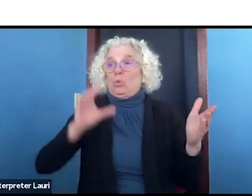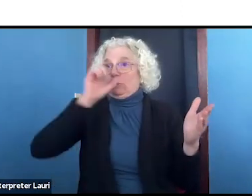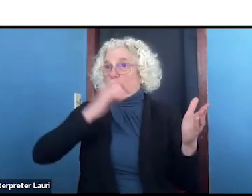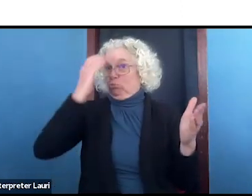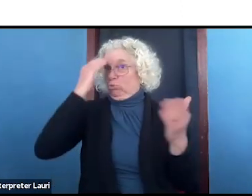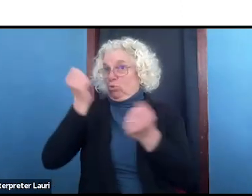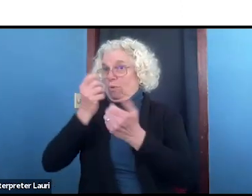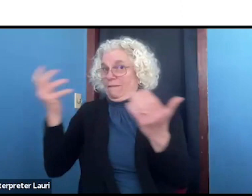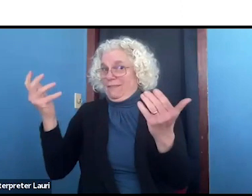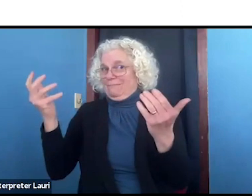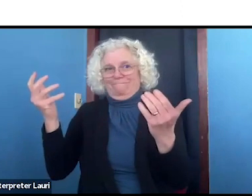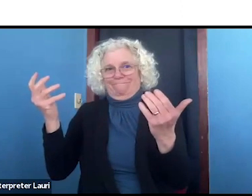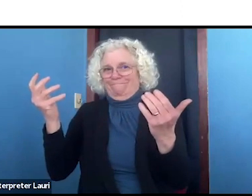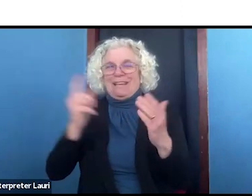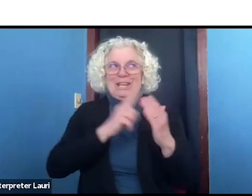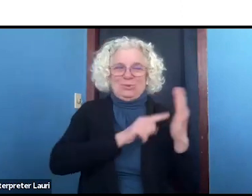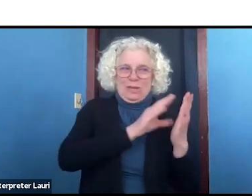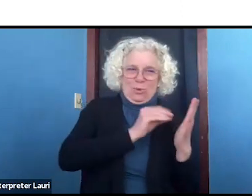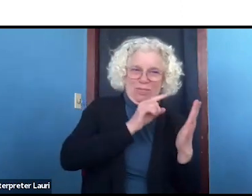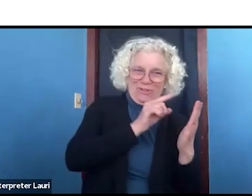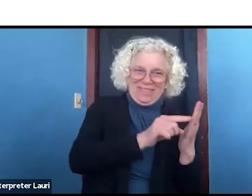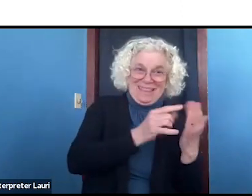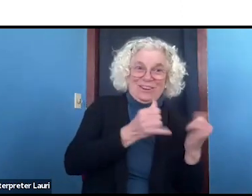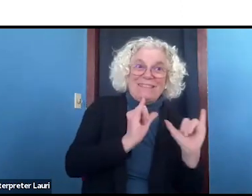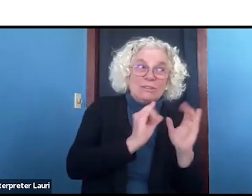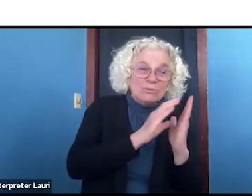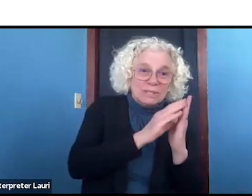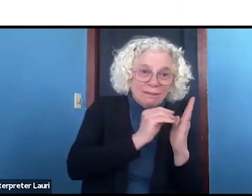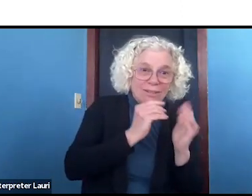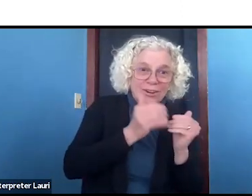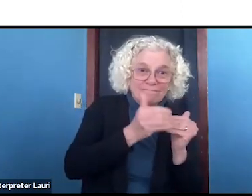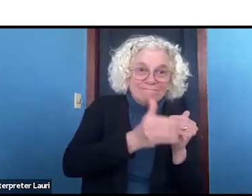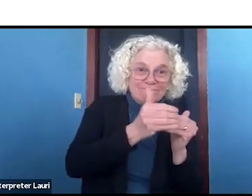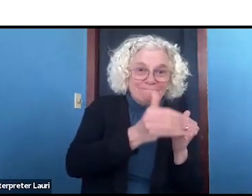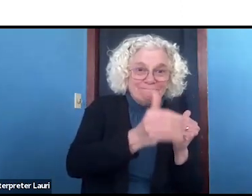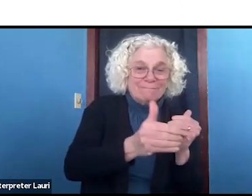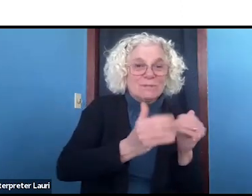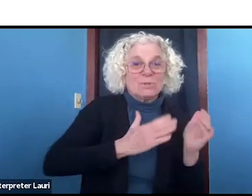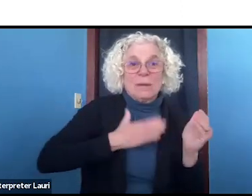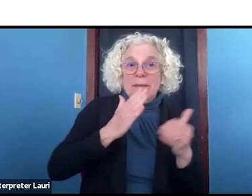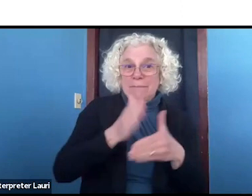And I am still learning and I appreciate the opportunity to share with you what I've learned thus far.